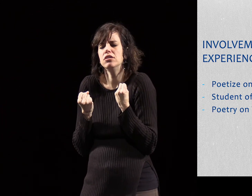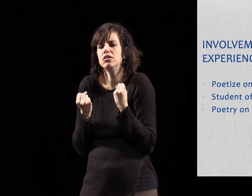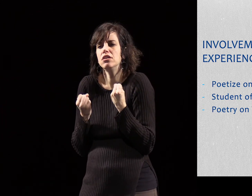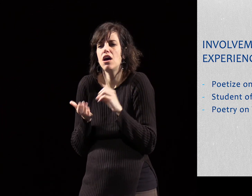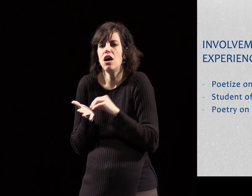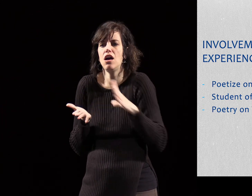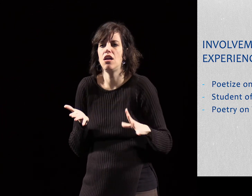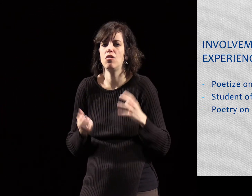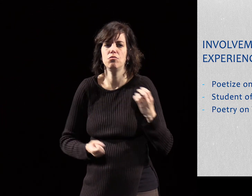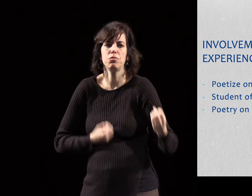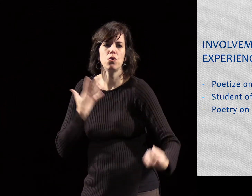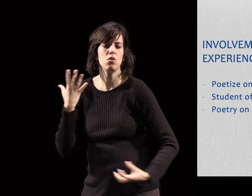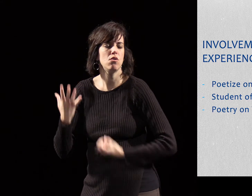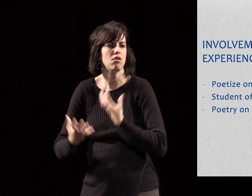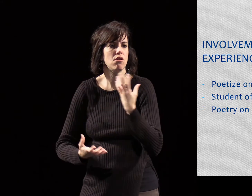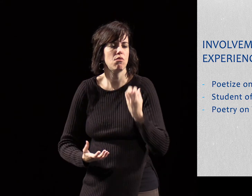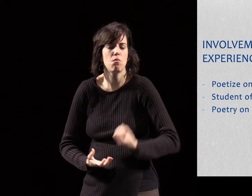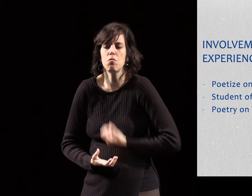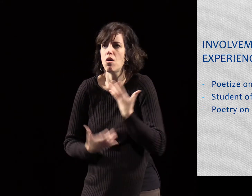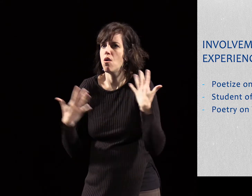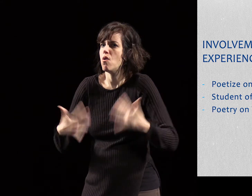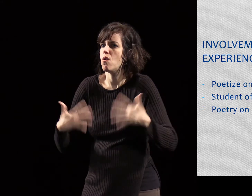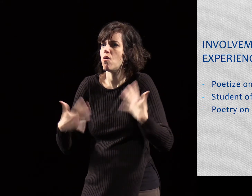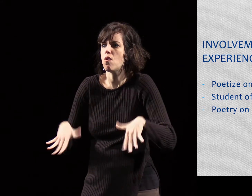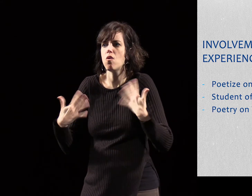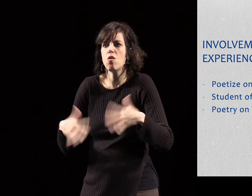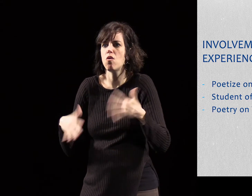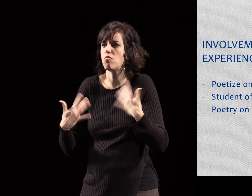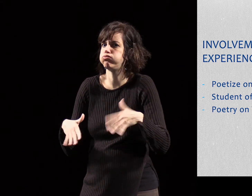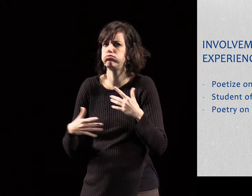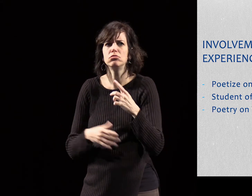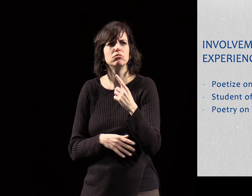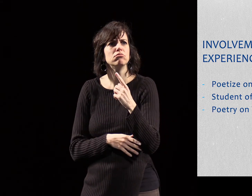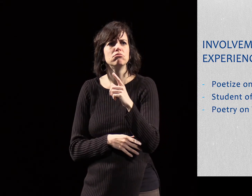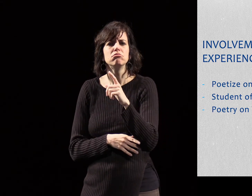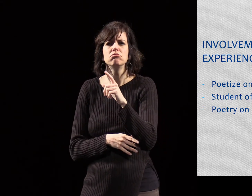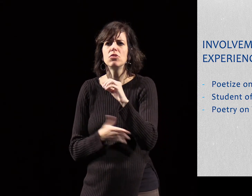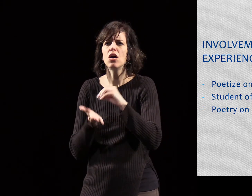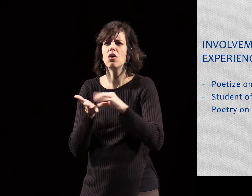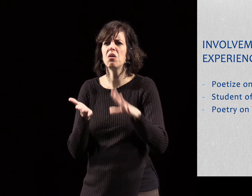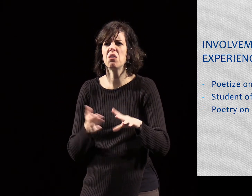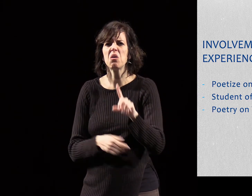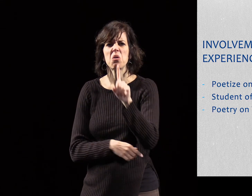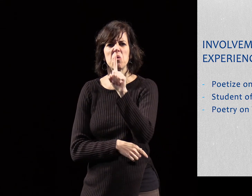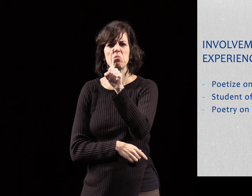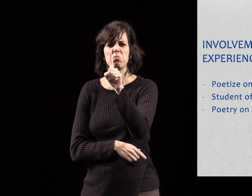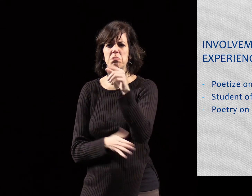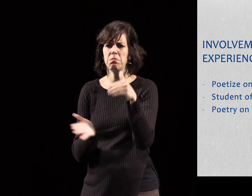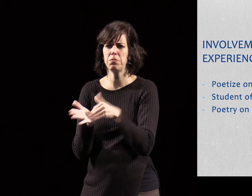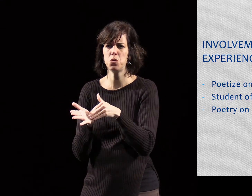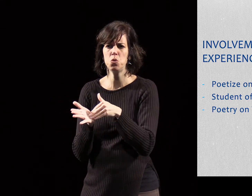And during my time there, I saw that there was so much beautiful poetry done by the students.